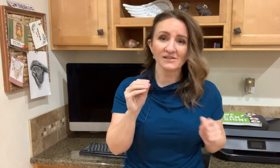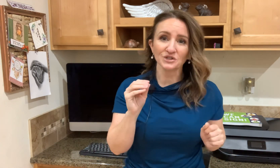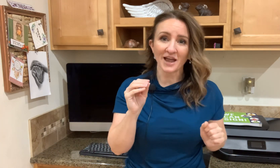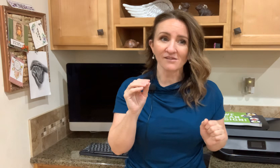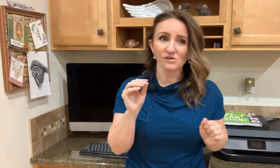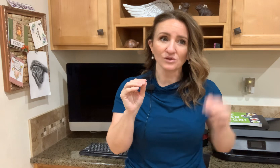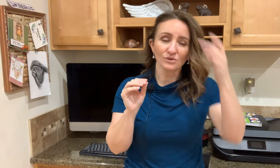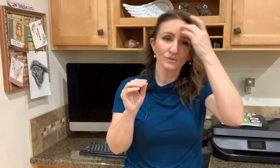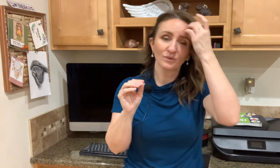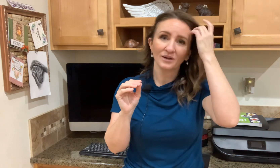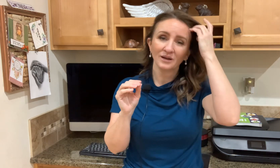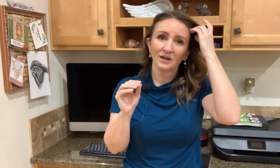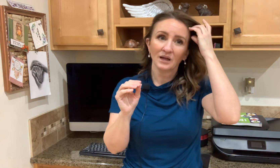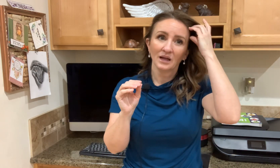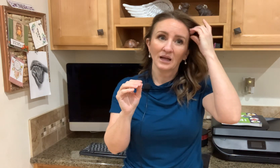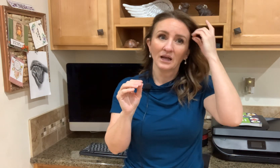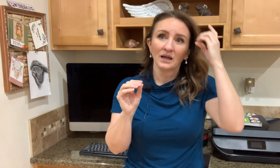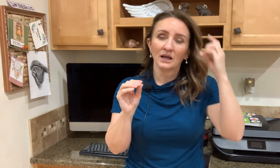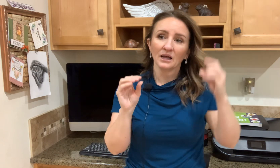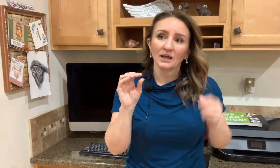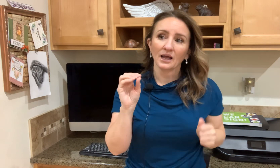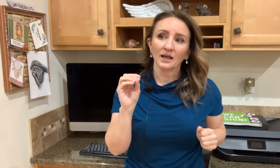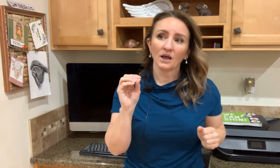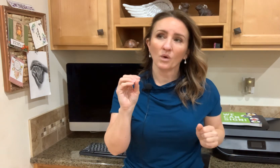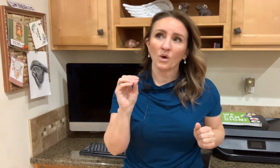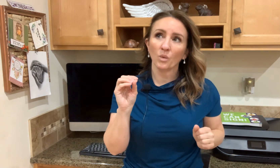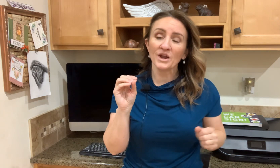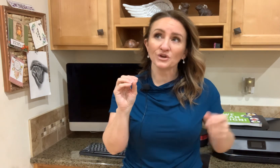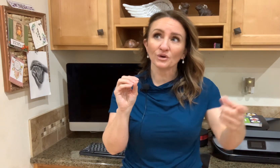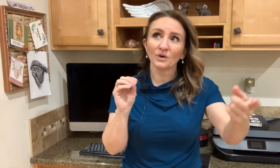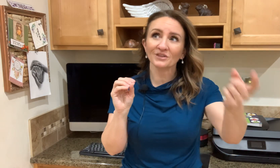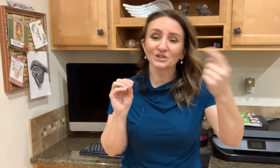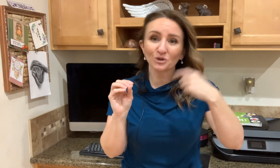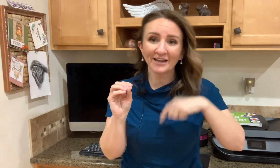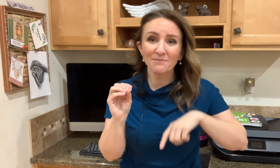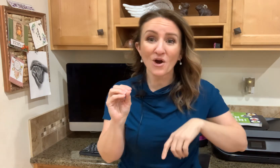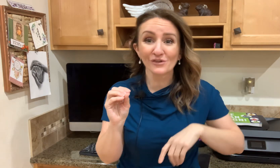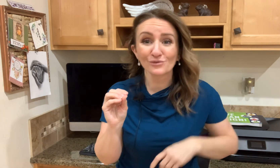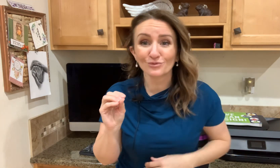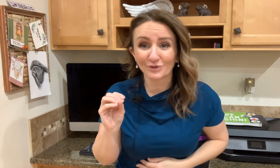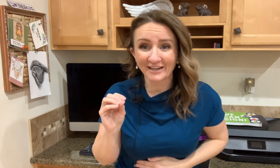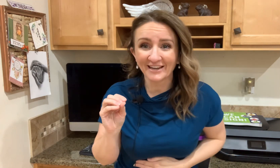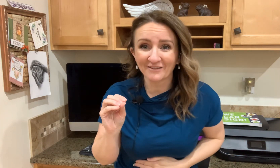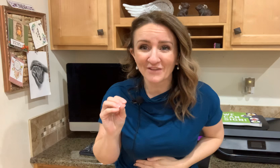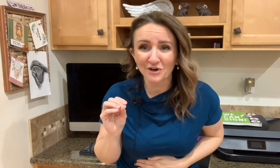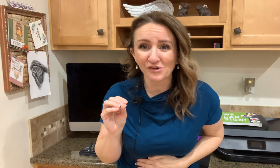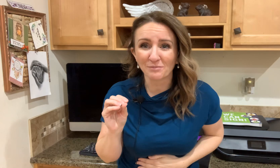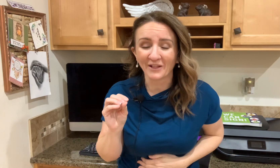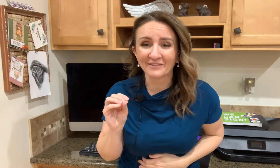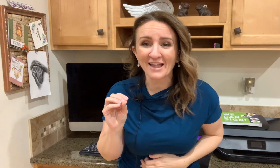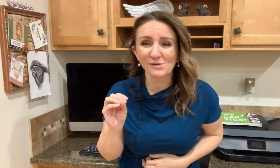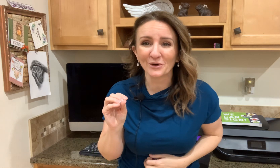suggest you.. when you.. so the tricky part is reading fingerspelling, that's where a